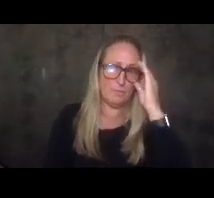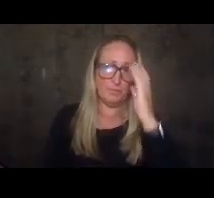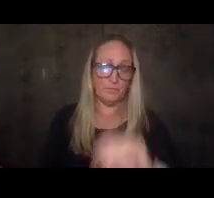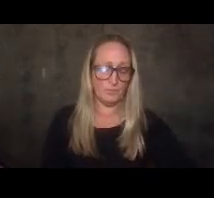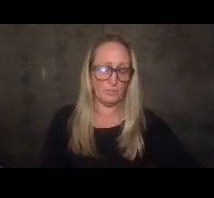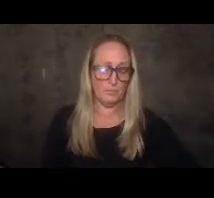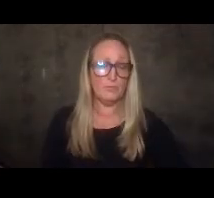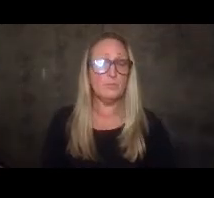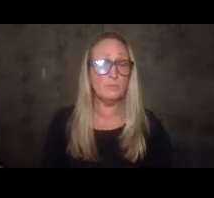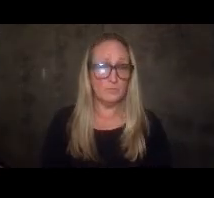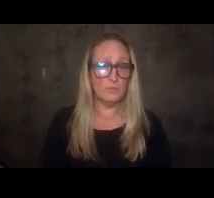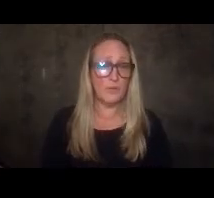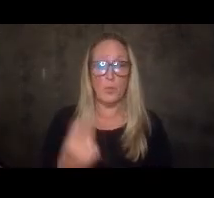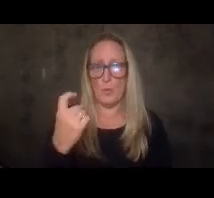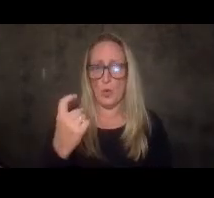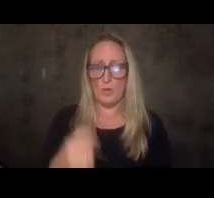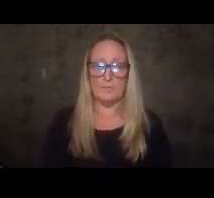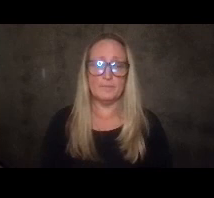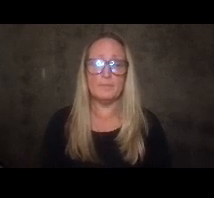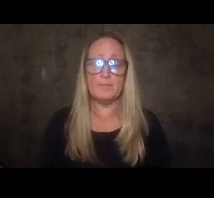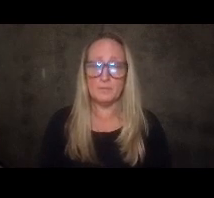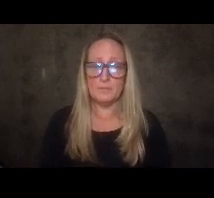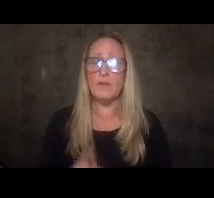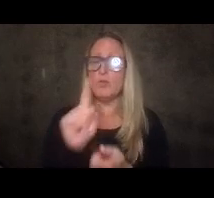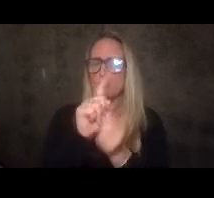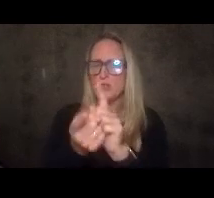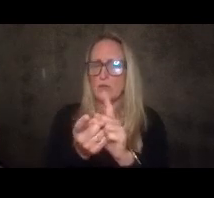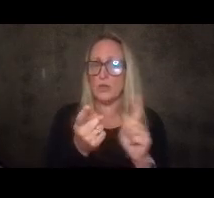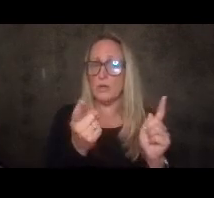Now we do have one more option for changing the look of Windows